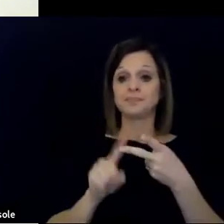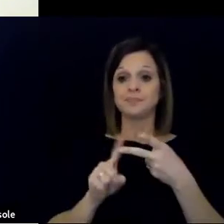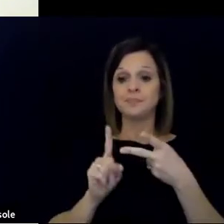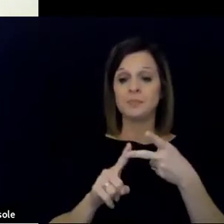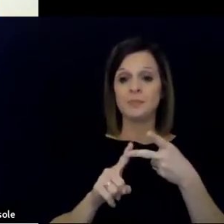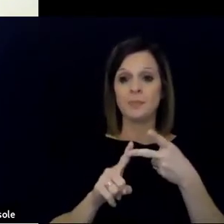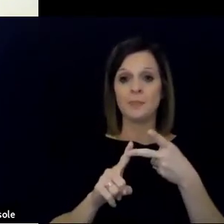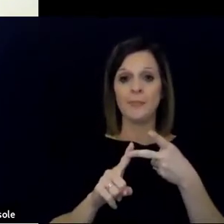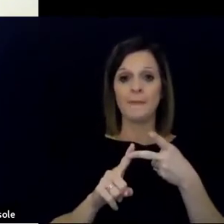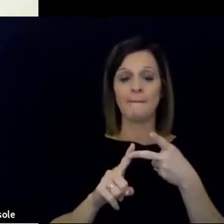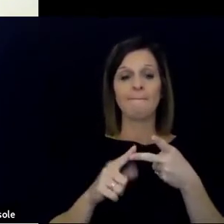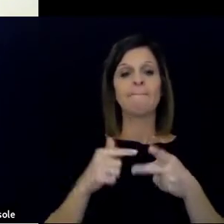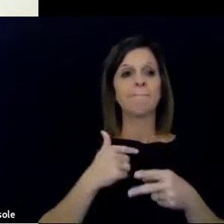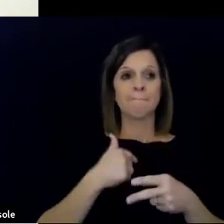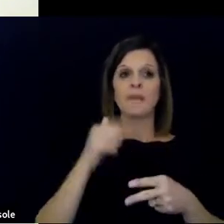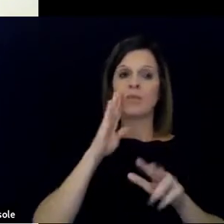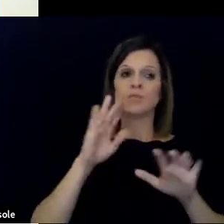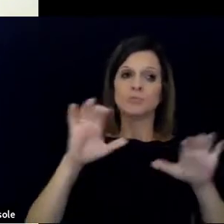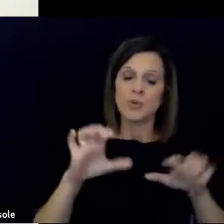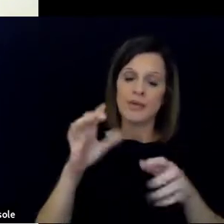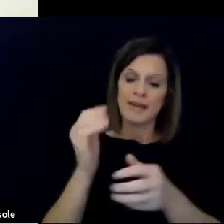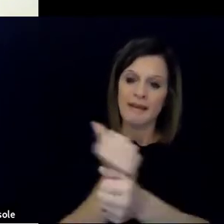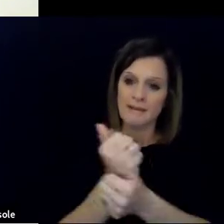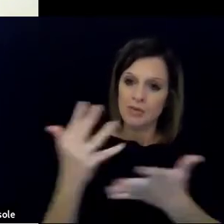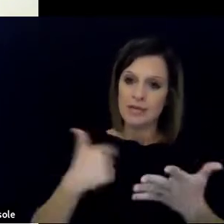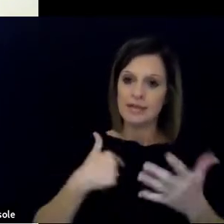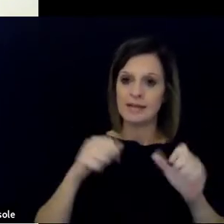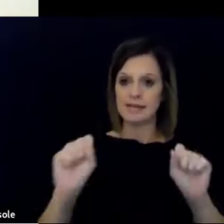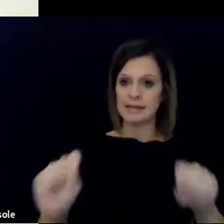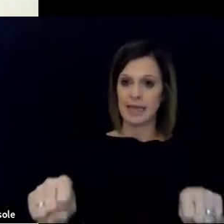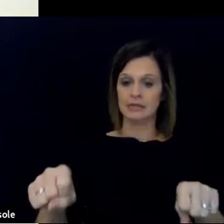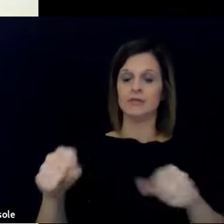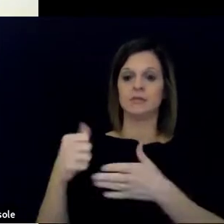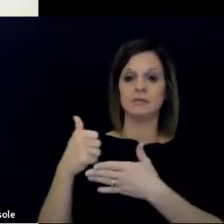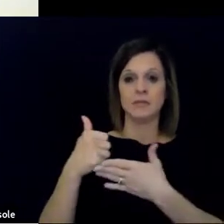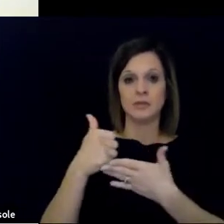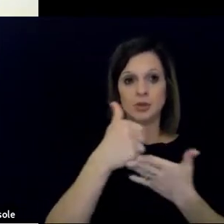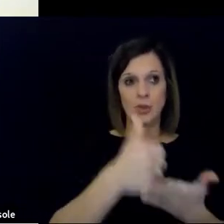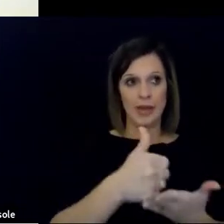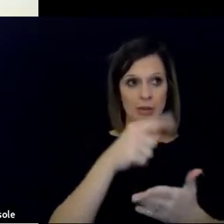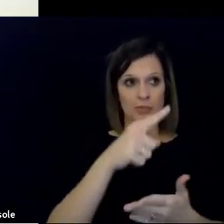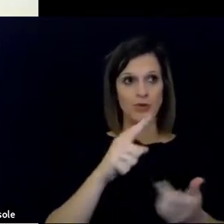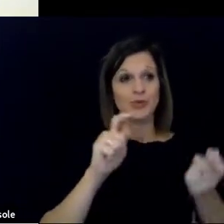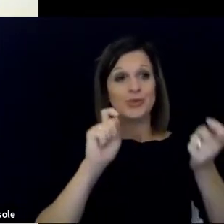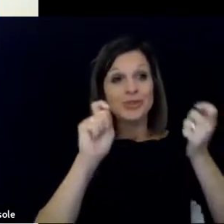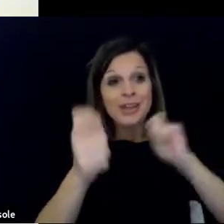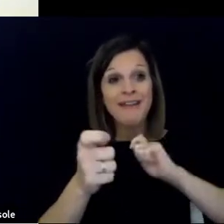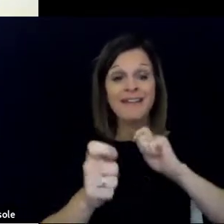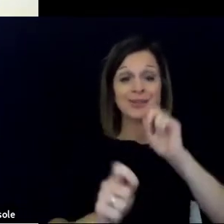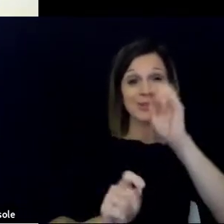I'm gonna do everything I could possibly do to help you change, grow, develop, learn.